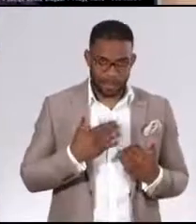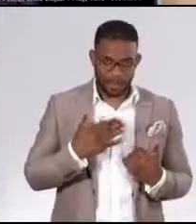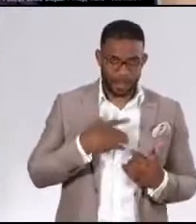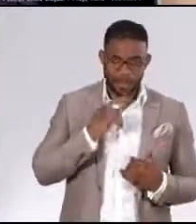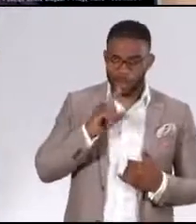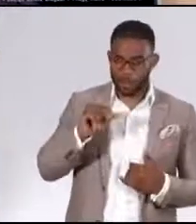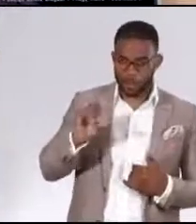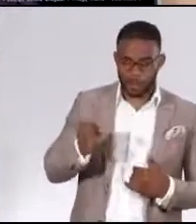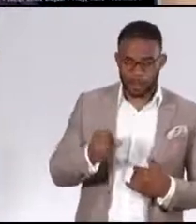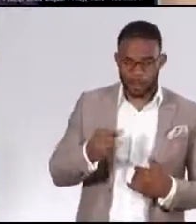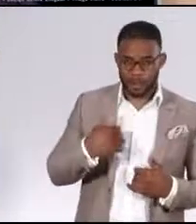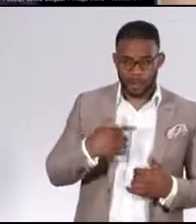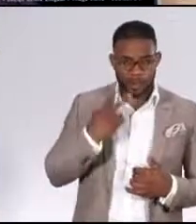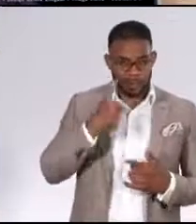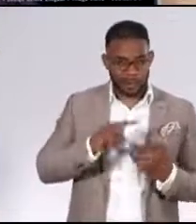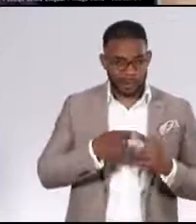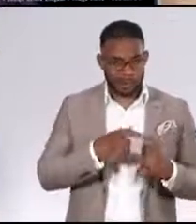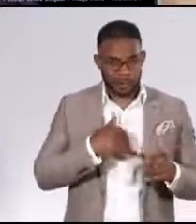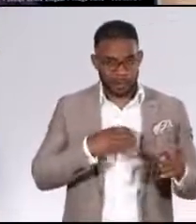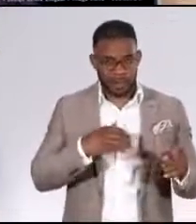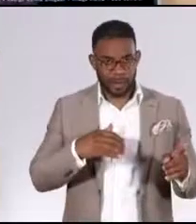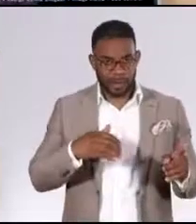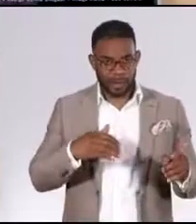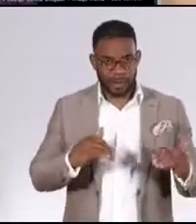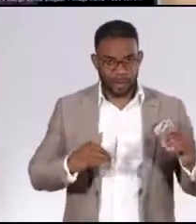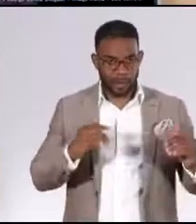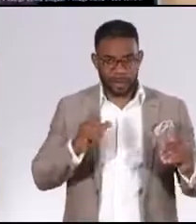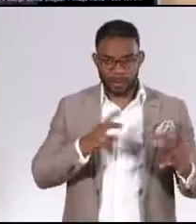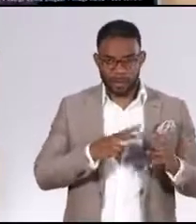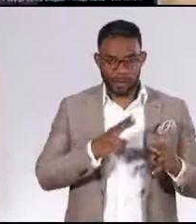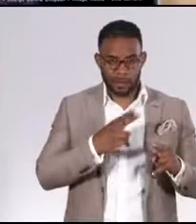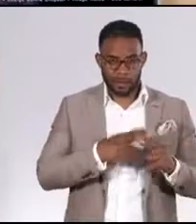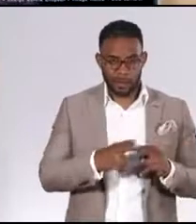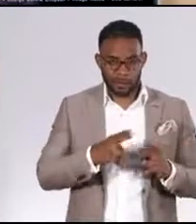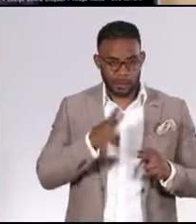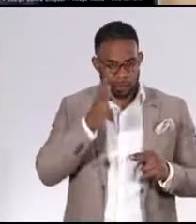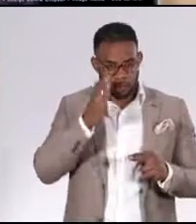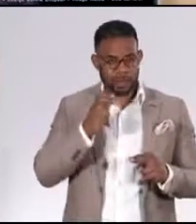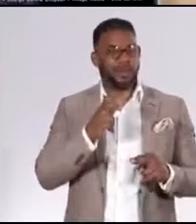When I see friends of my jews, they are very short to hear my new accent.